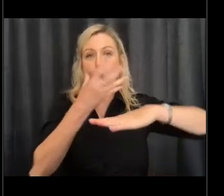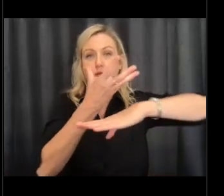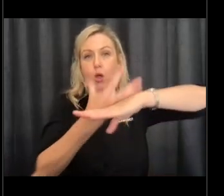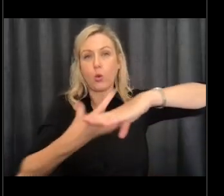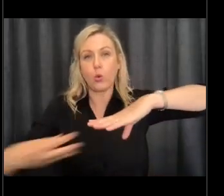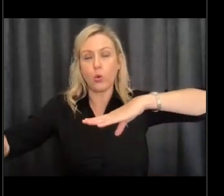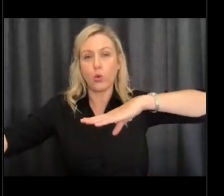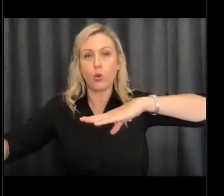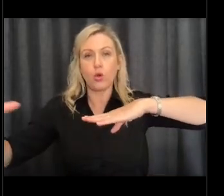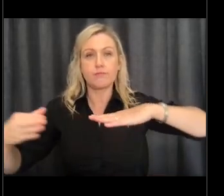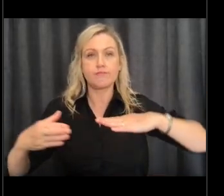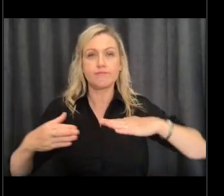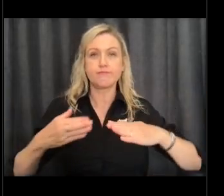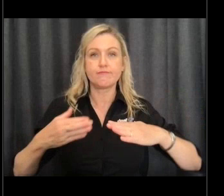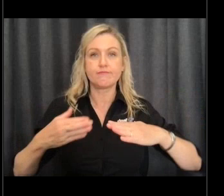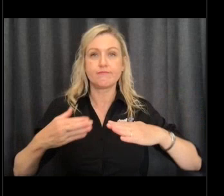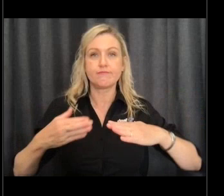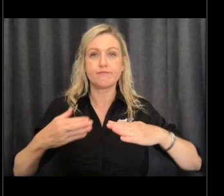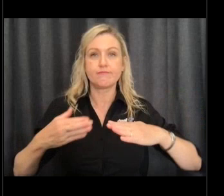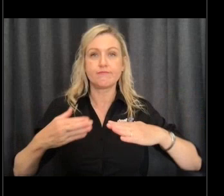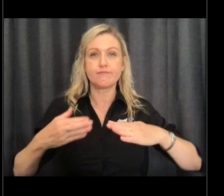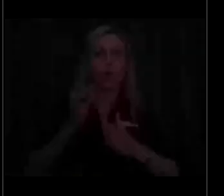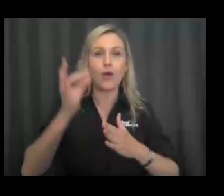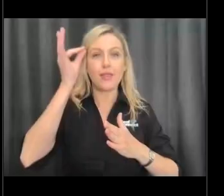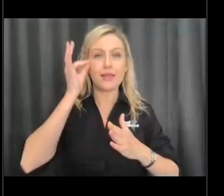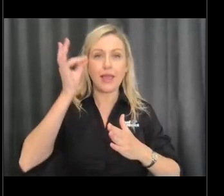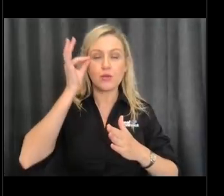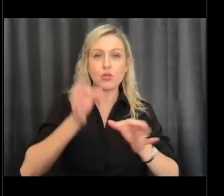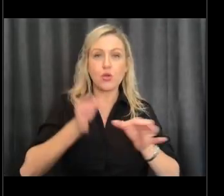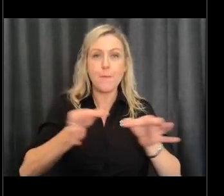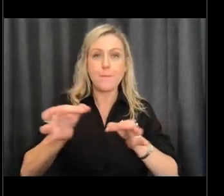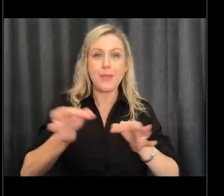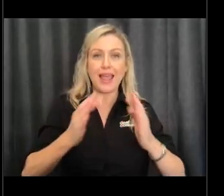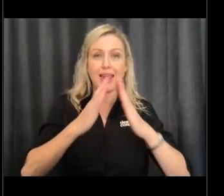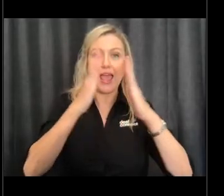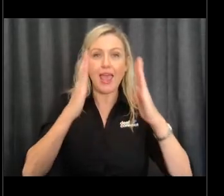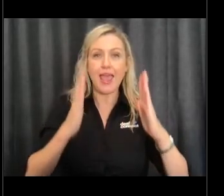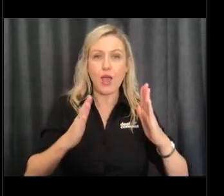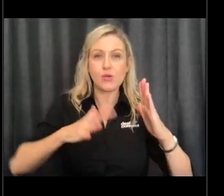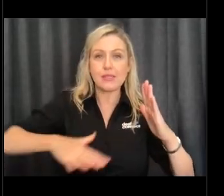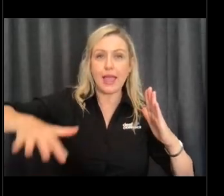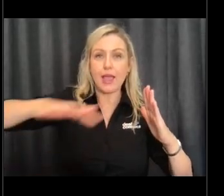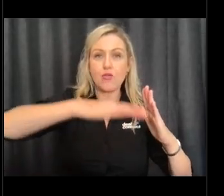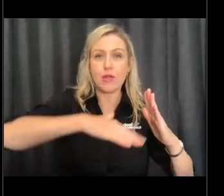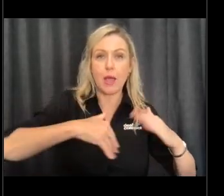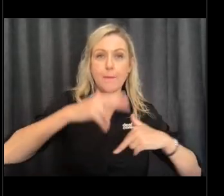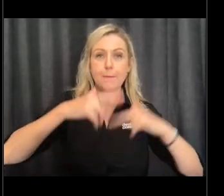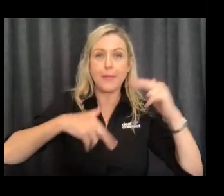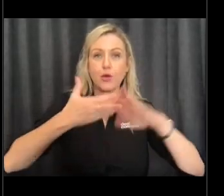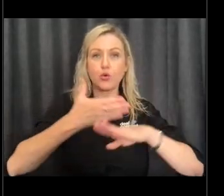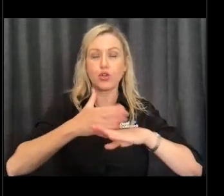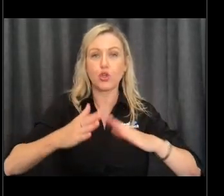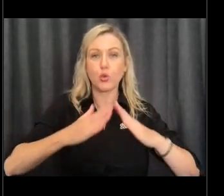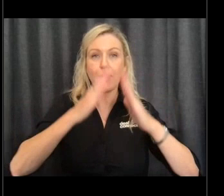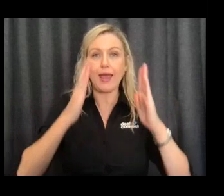those sorts of things are things that are worth considering and worth talking to private